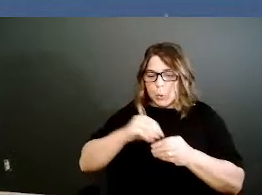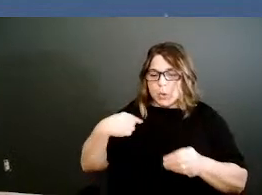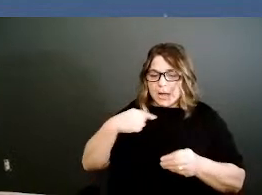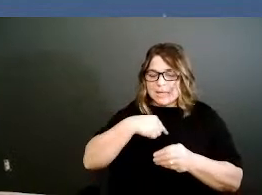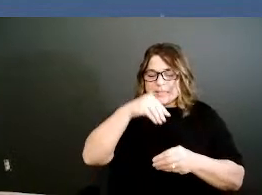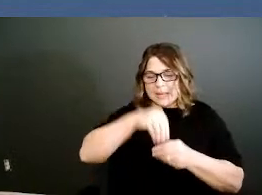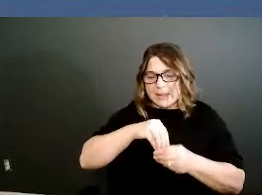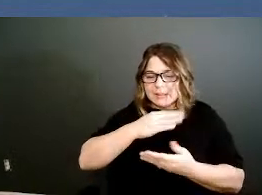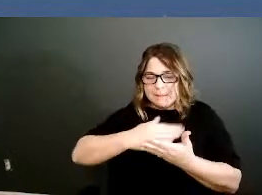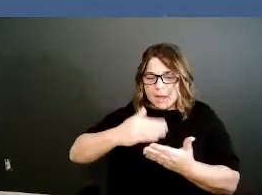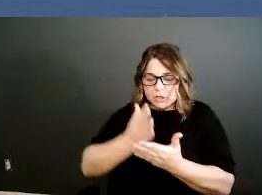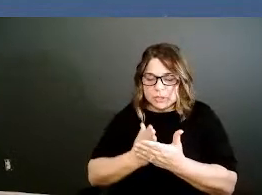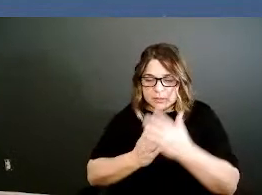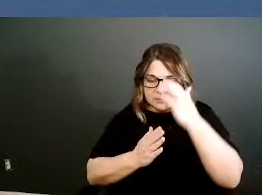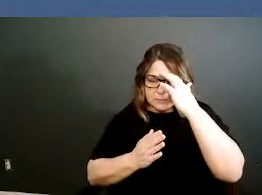OUTSTANDING ORDERS.